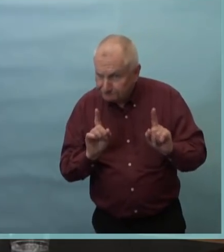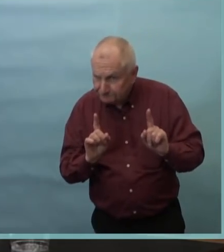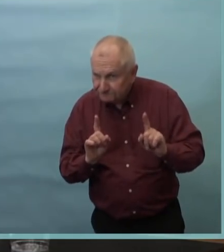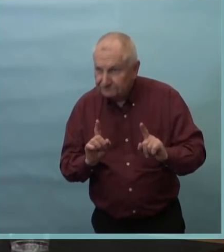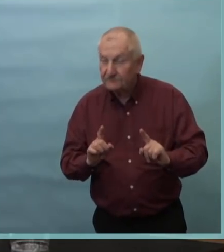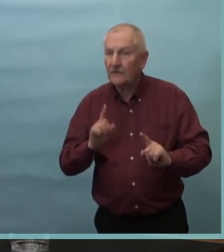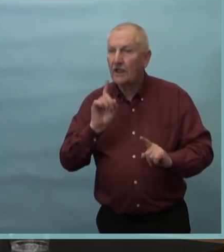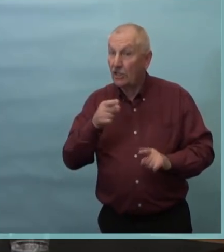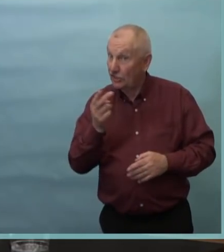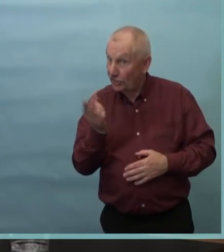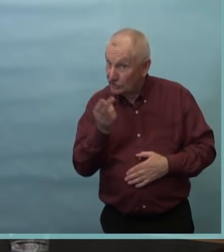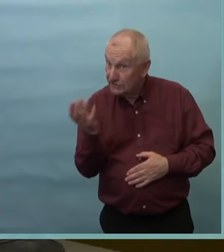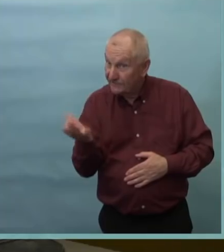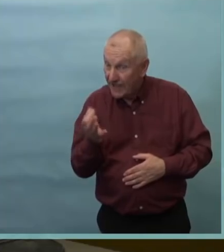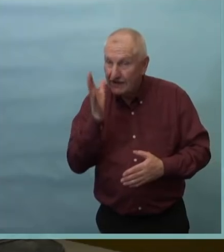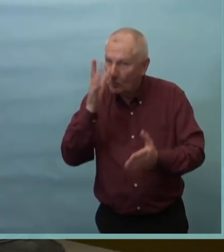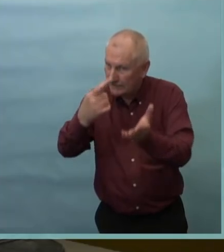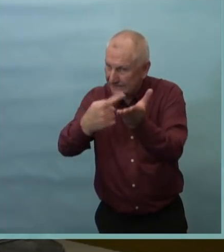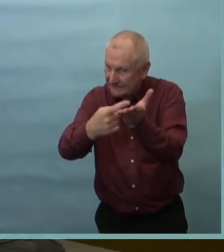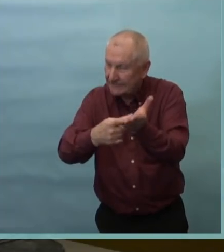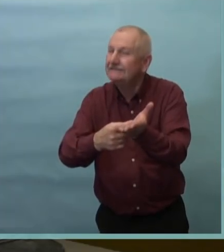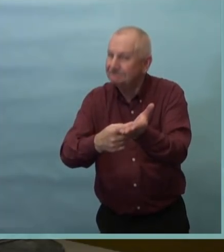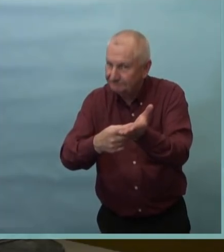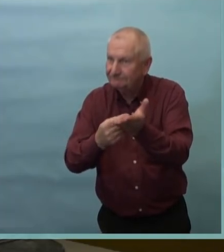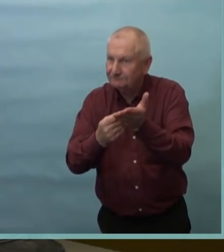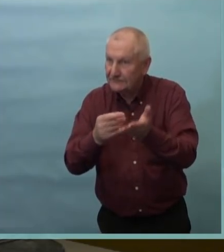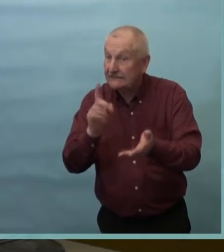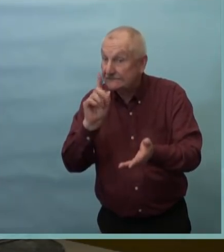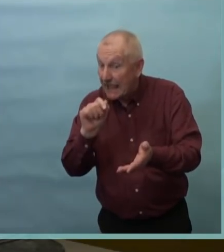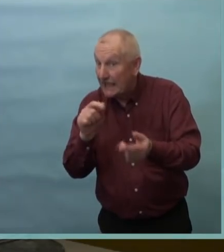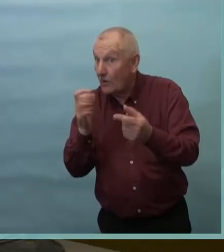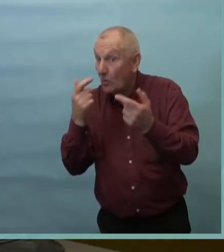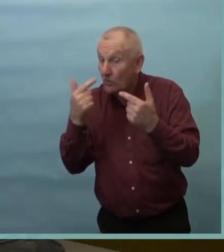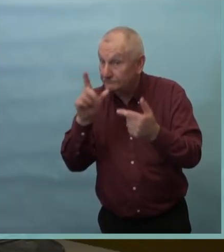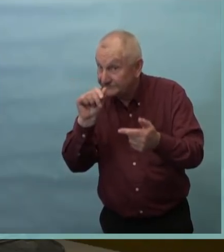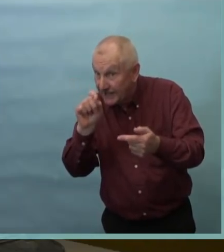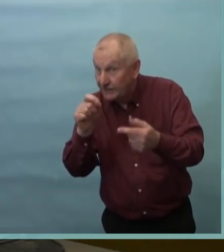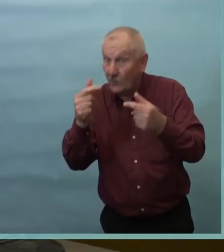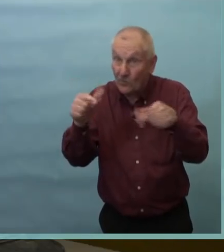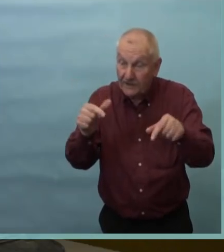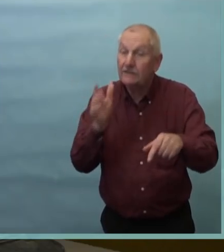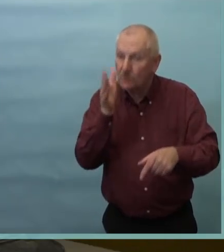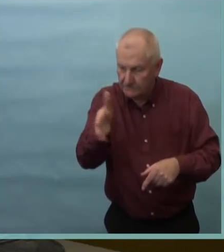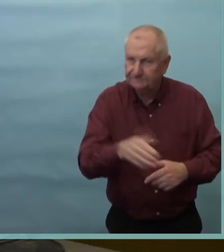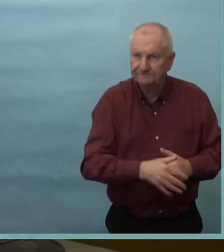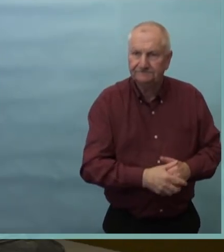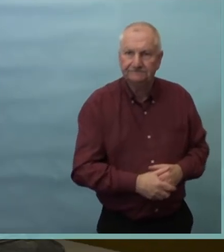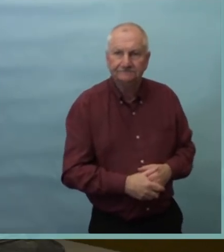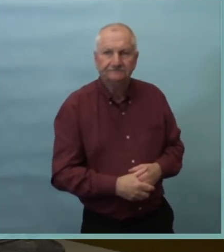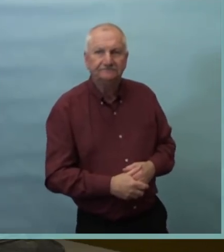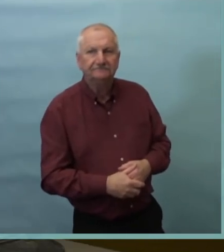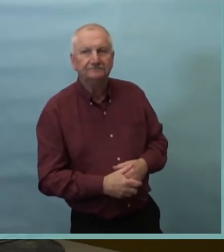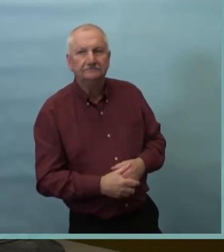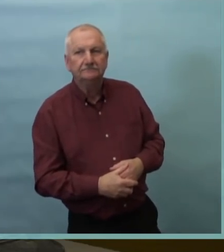week doctor is another lady solutions will examine tell us anything until